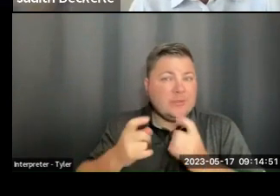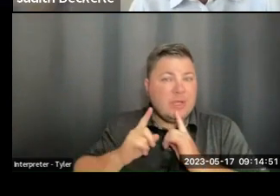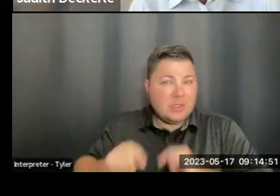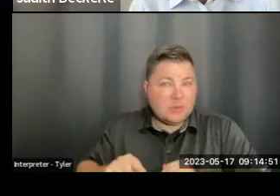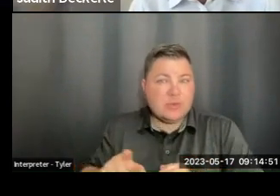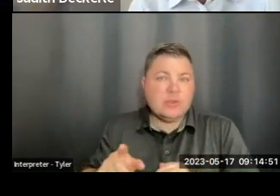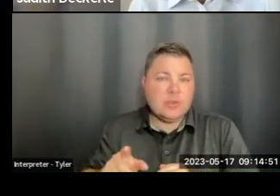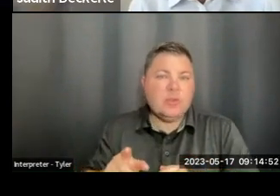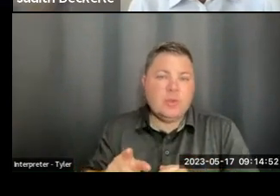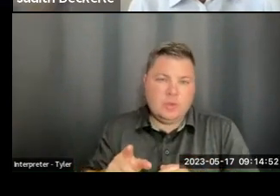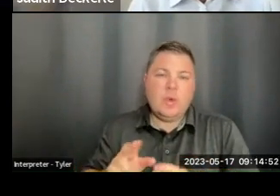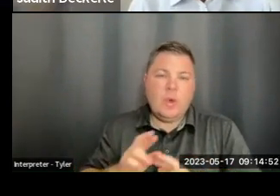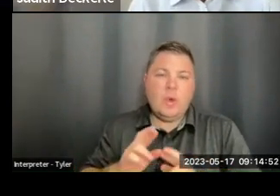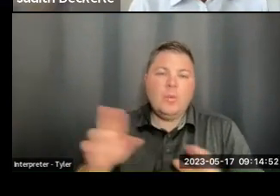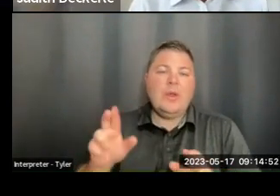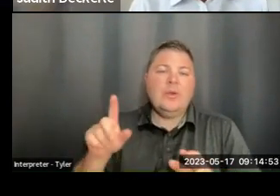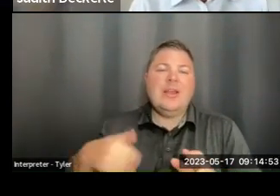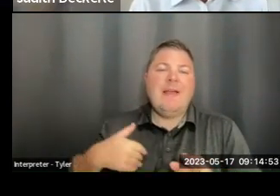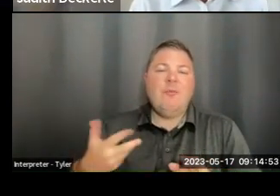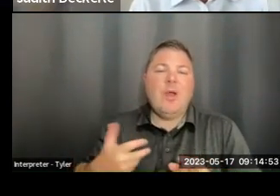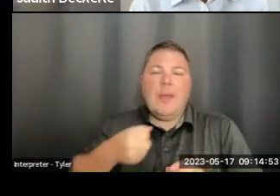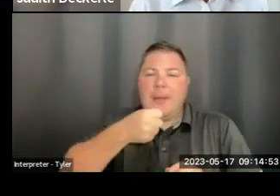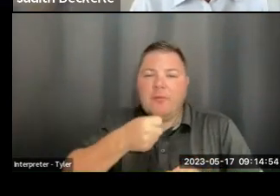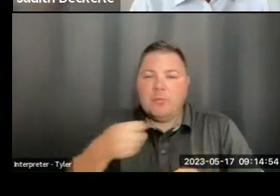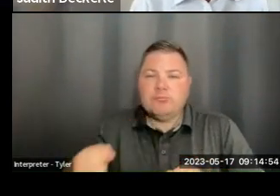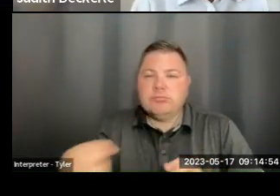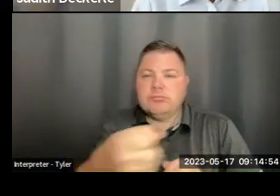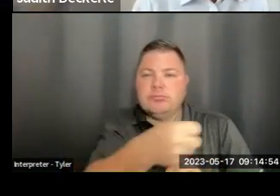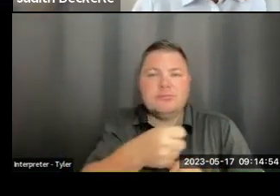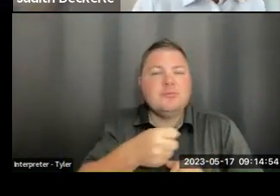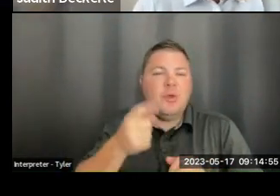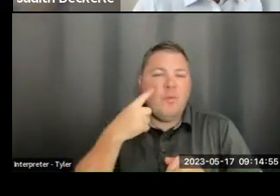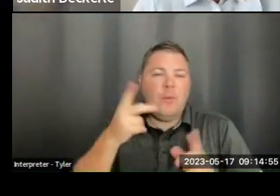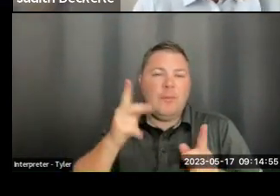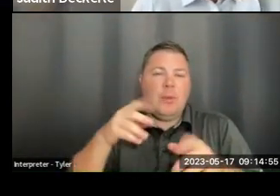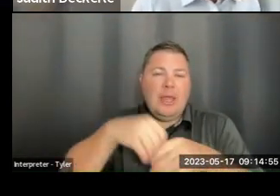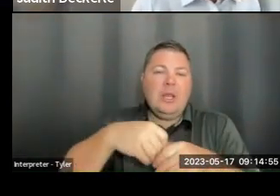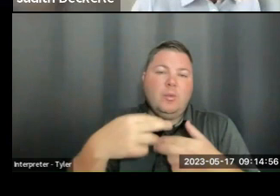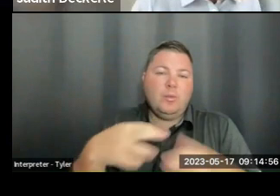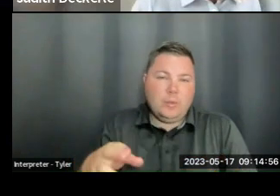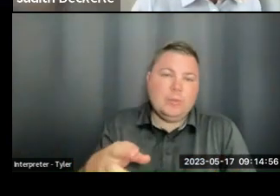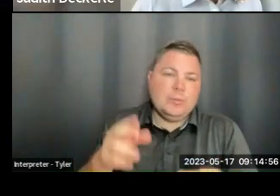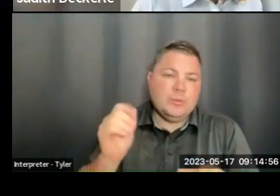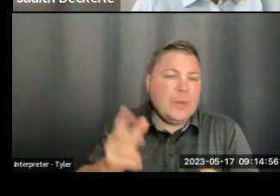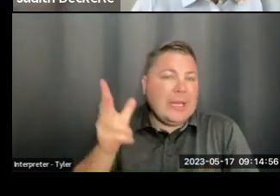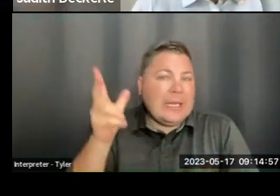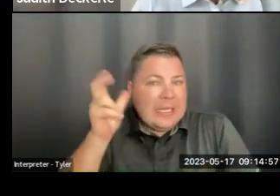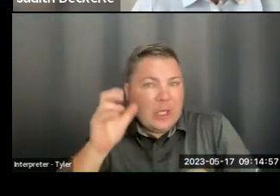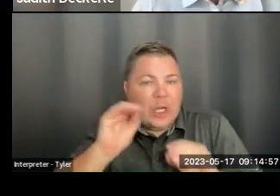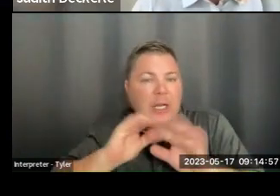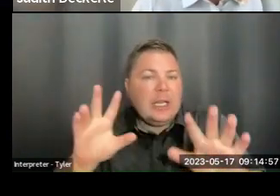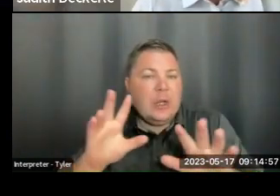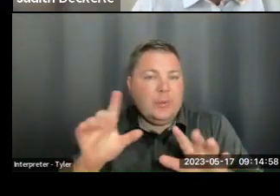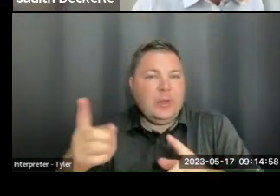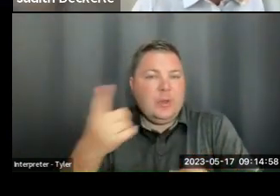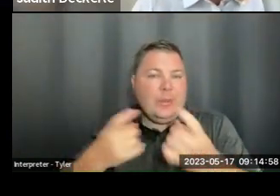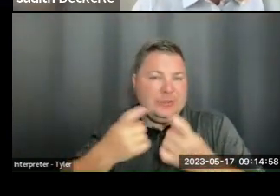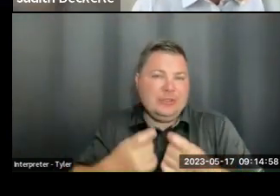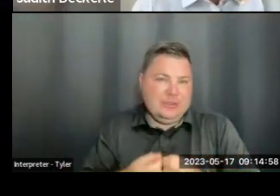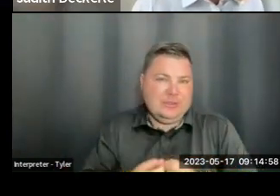If you plan a questions-and-answer session, make sure you have a portable microphone for the in-room audience so